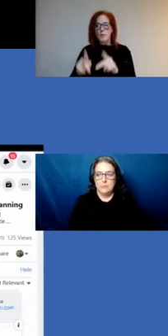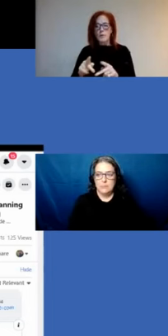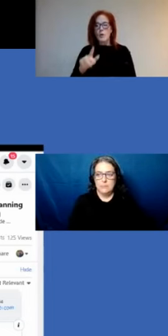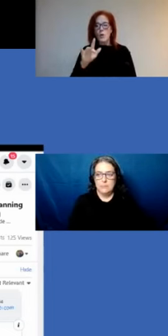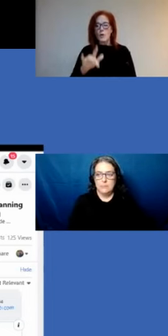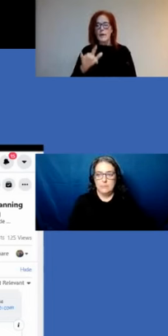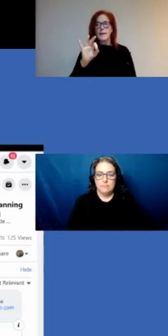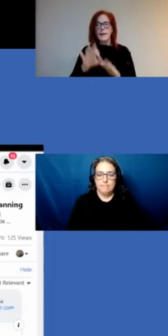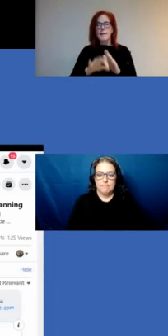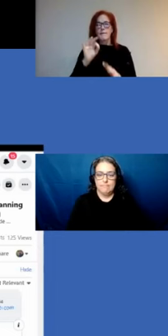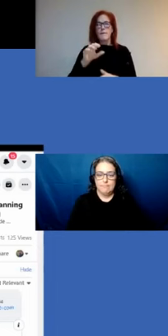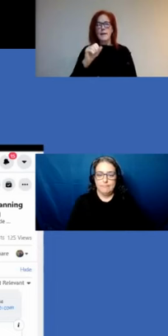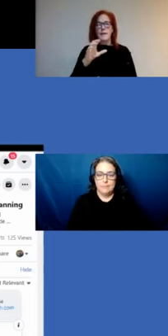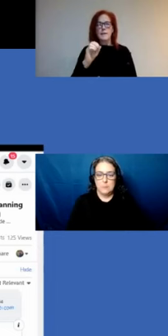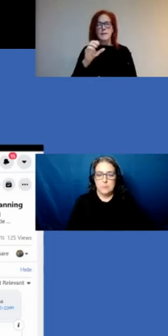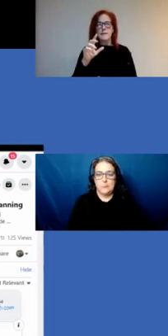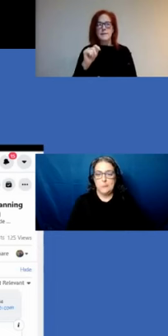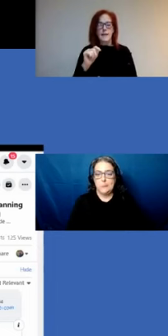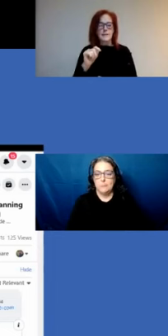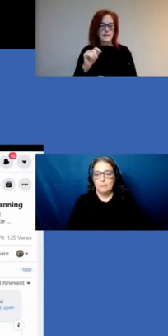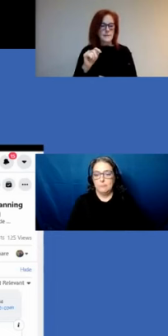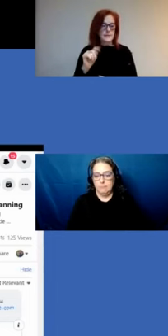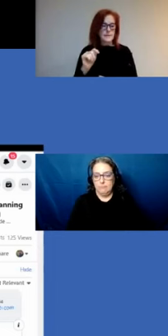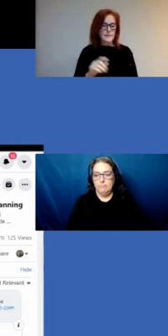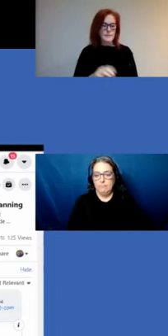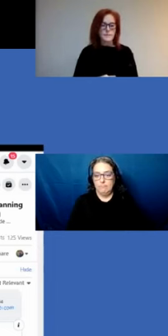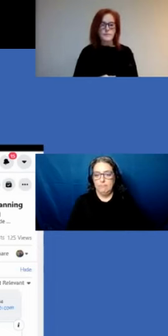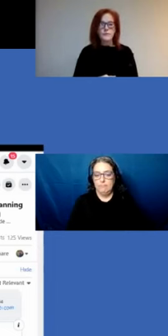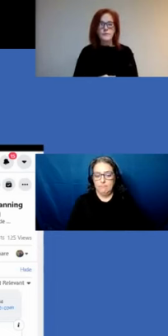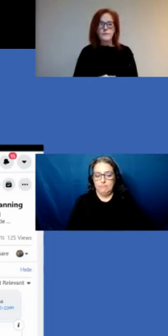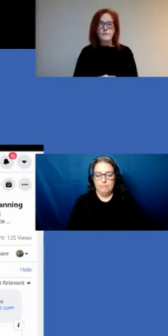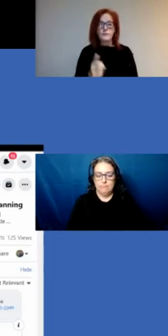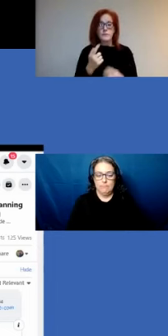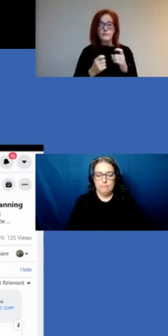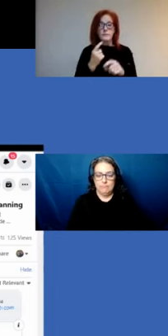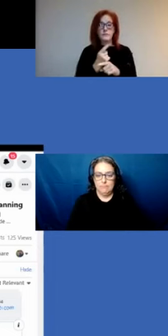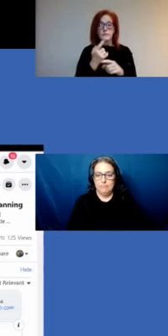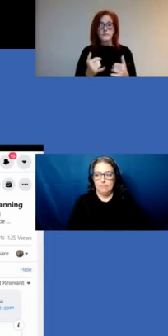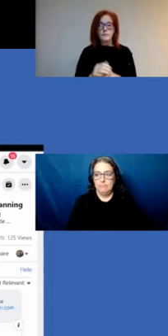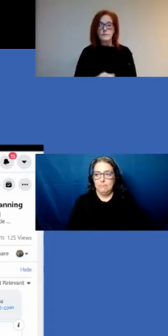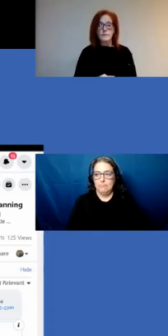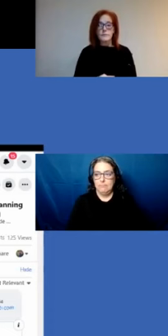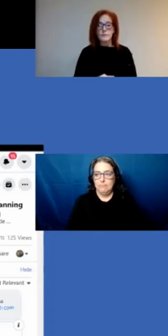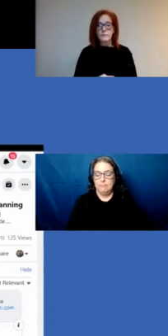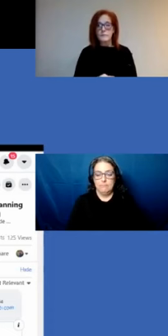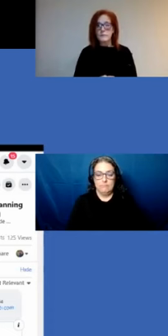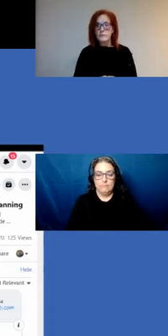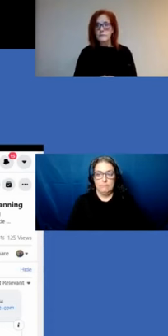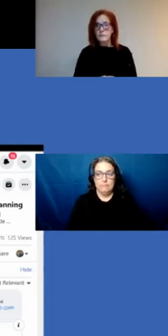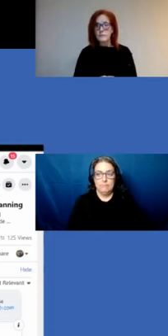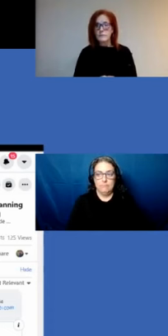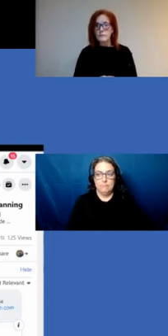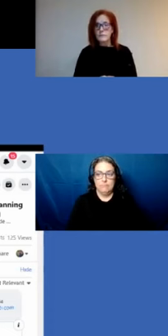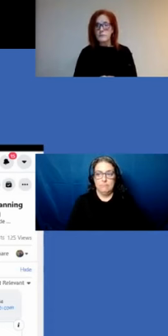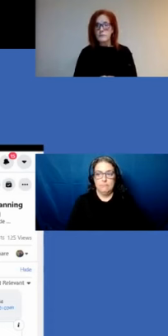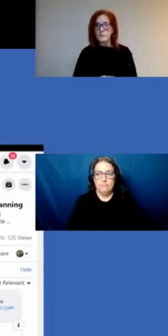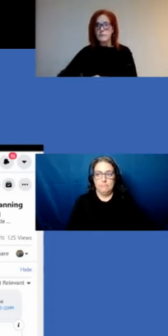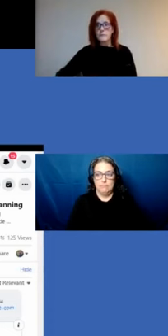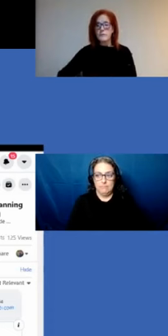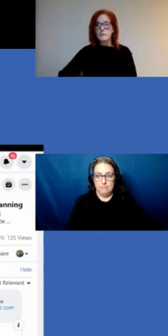We have that application and contact information on our website. I can put the link to it in the chat. And you'll be talking with Joyce Stevens is our staff member that works on those programs. Thank you, Wyatt. Wyatt put that in the link to our programs in the chat.